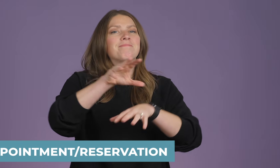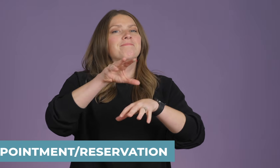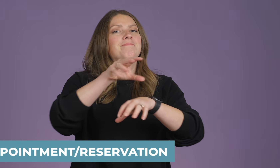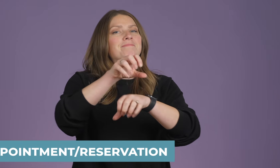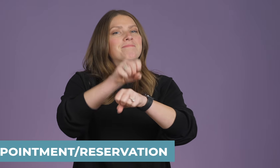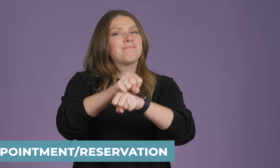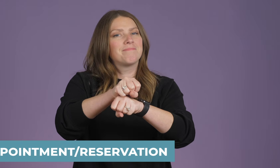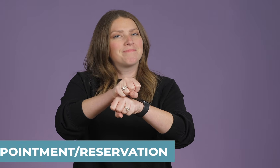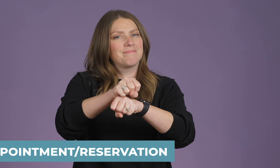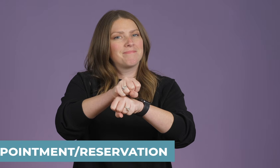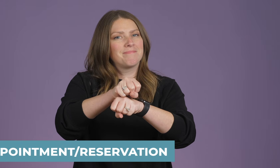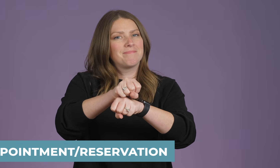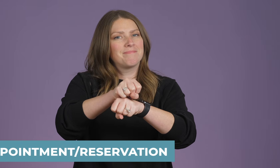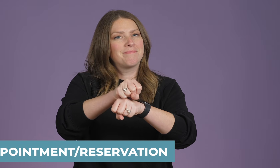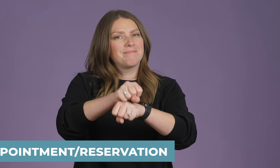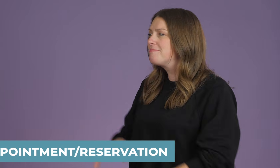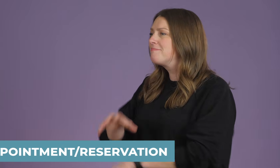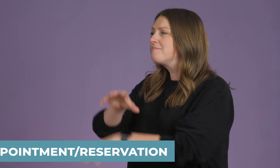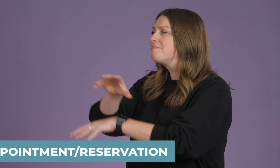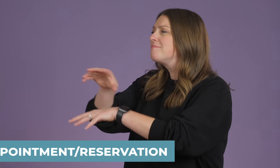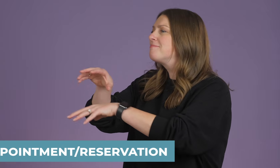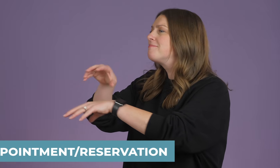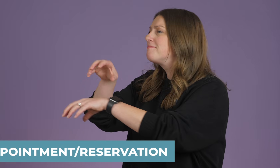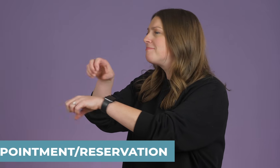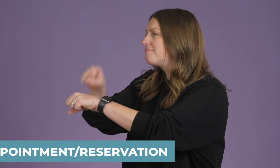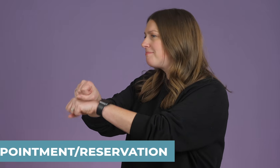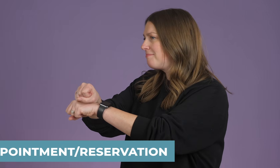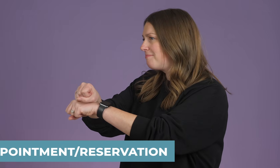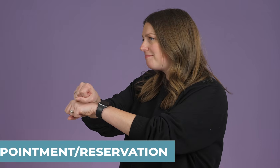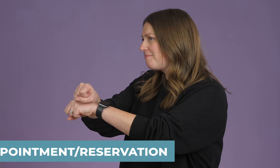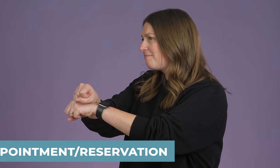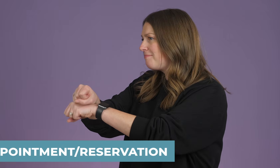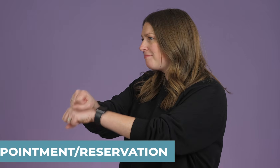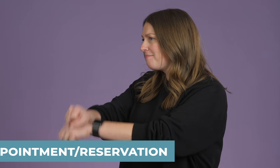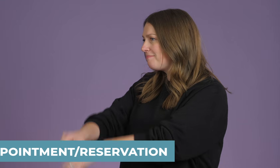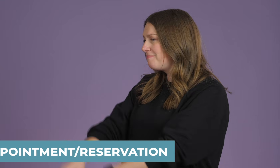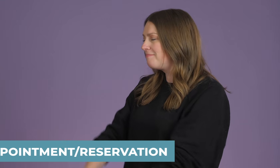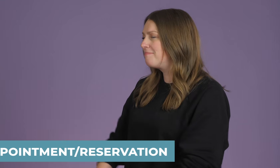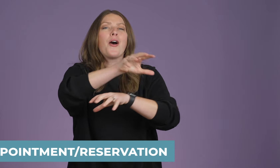Your hands are open with the dominant twisting as they're closing in.